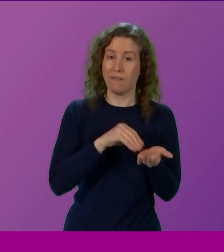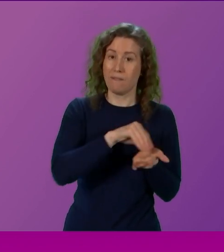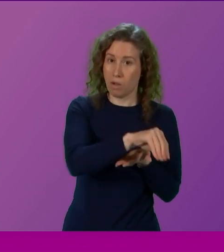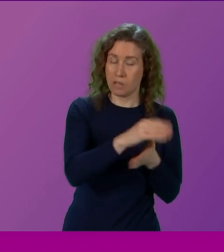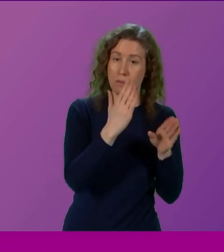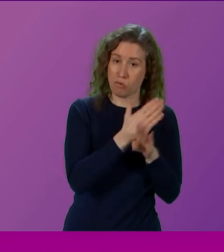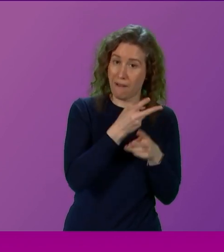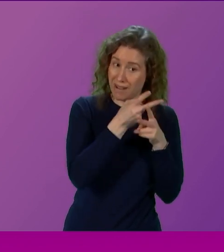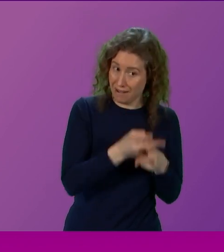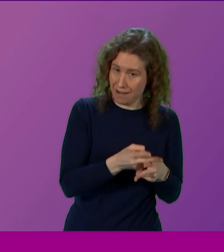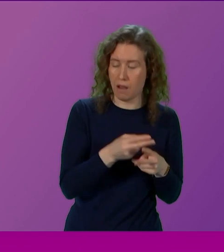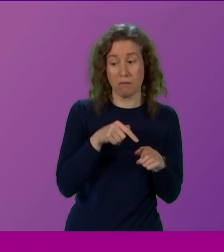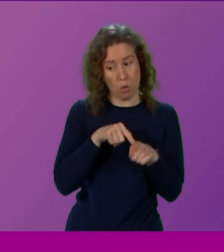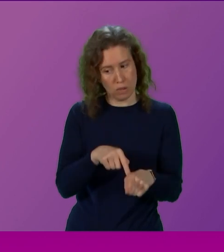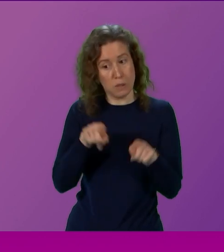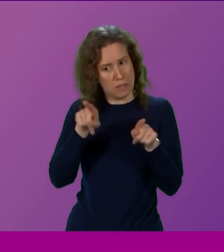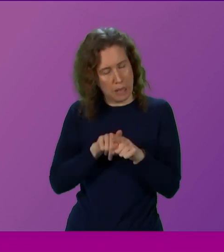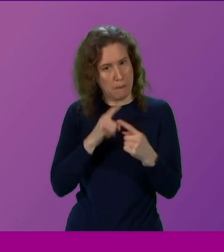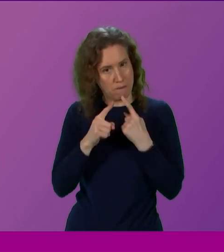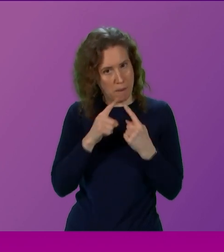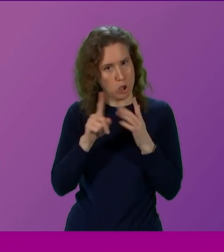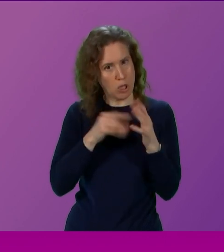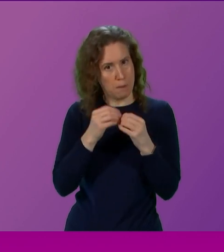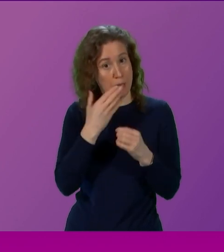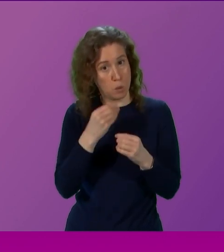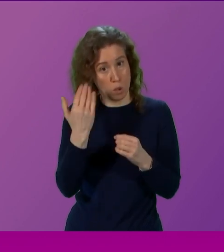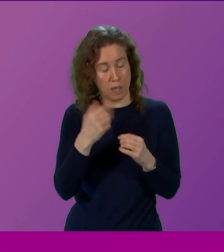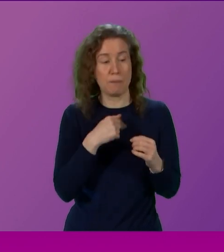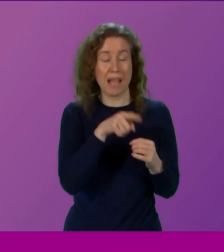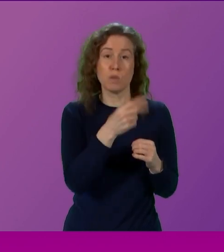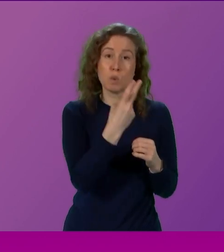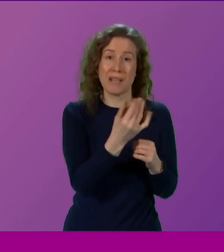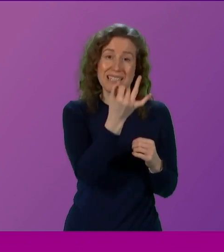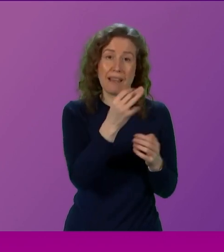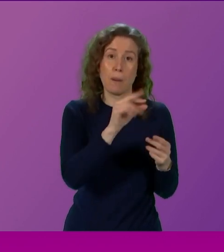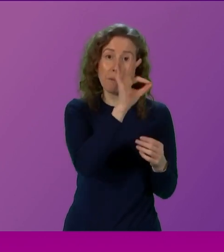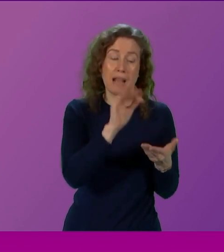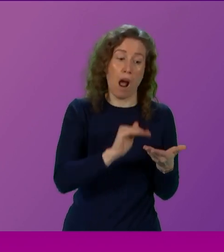care was, according to the Private Healthcare Information Network, 27 per cent higher than